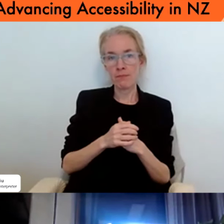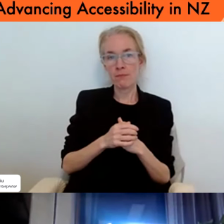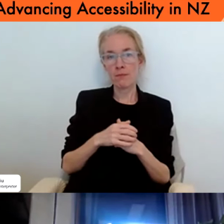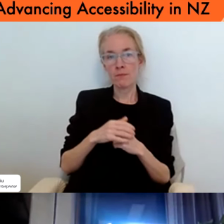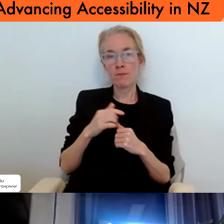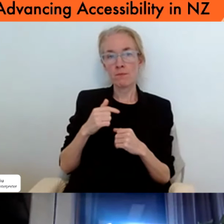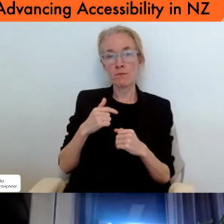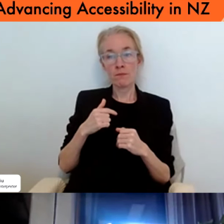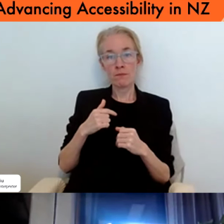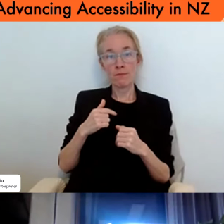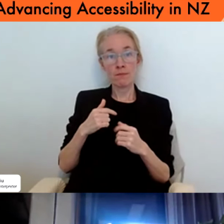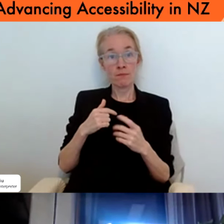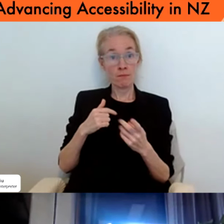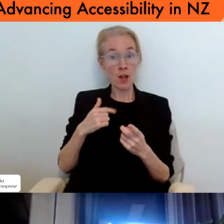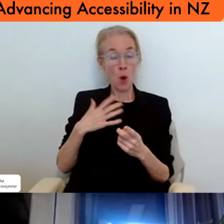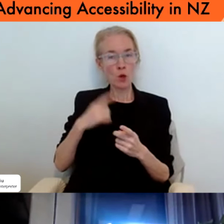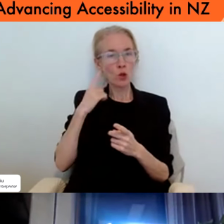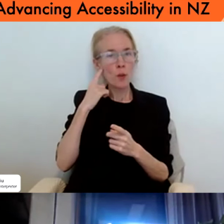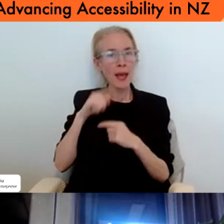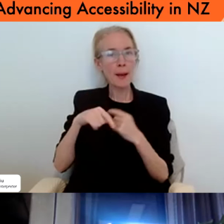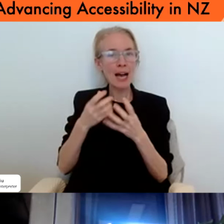this is a great opportunity to talk about what we can do. If we